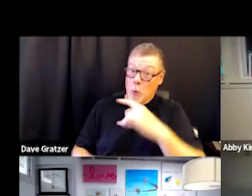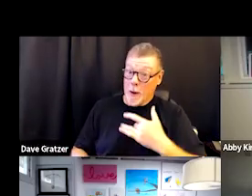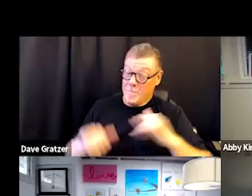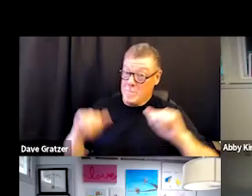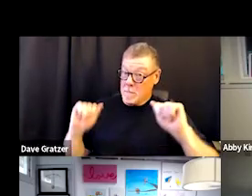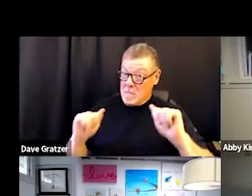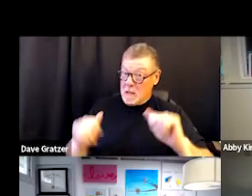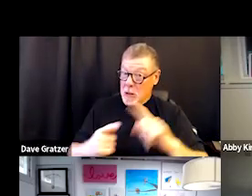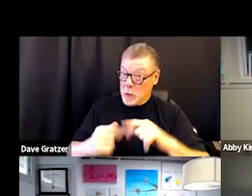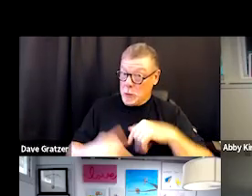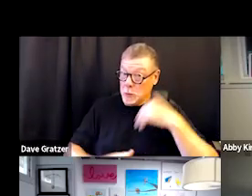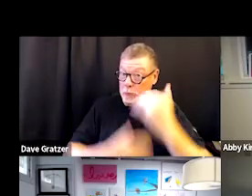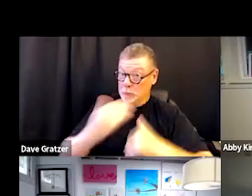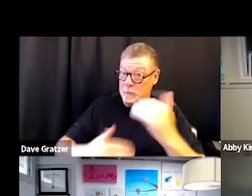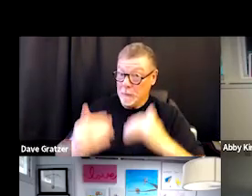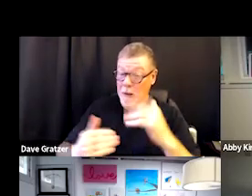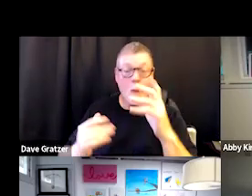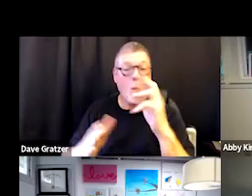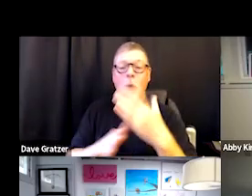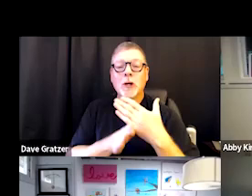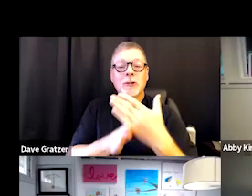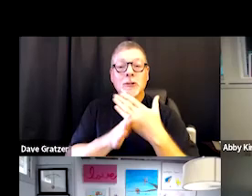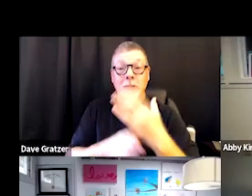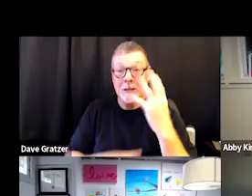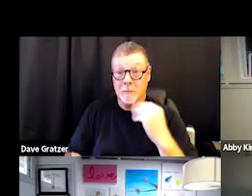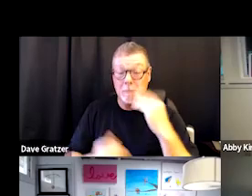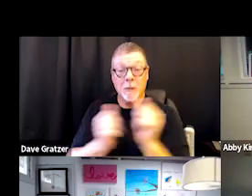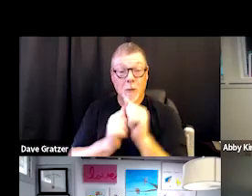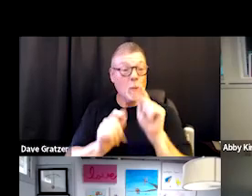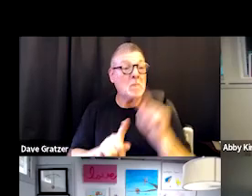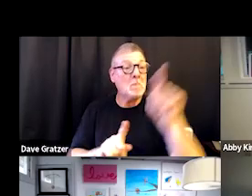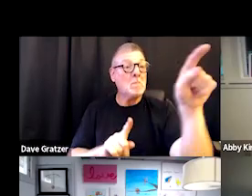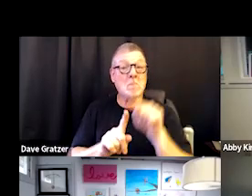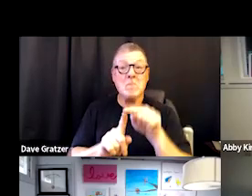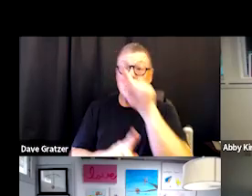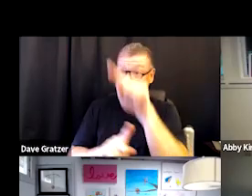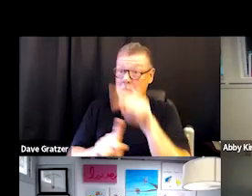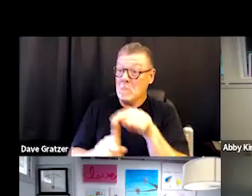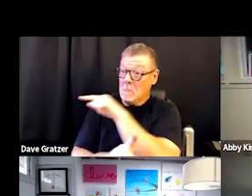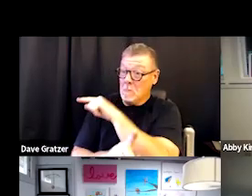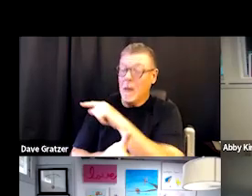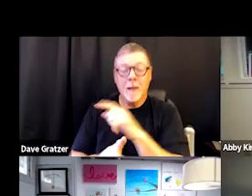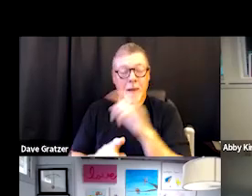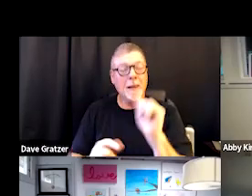to do that or even share that experience with someone that's just as interested can always be an option.